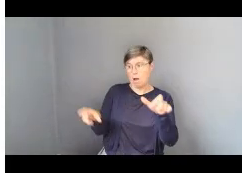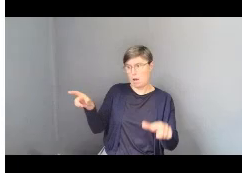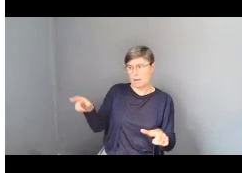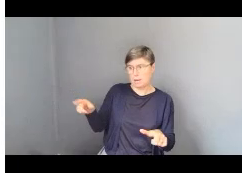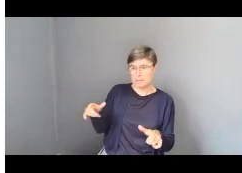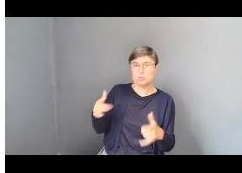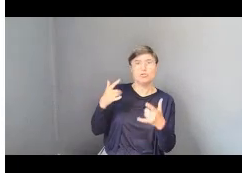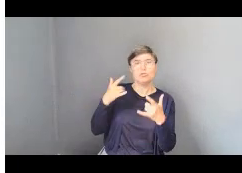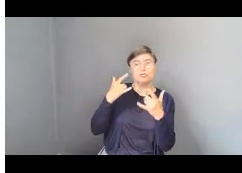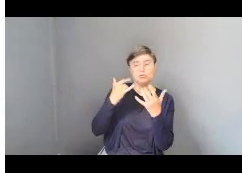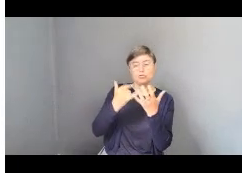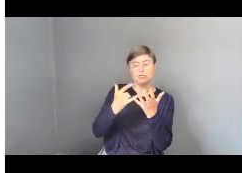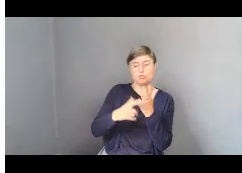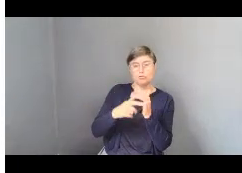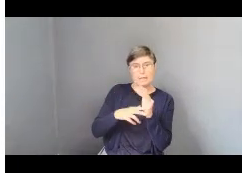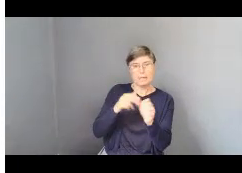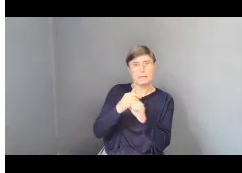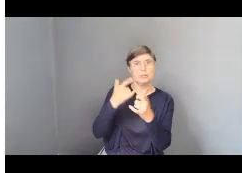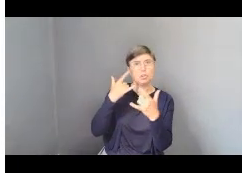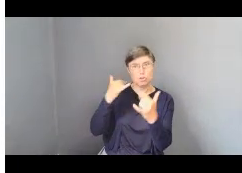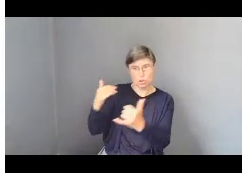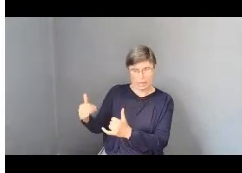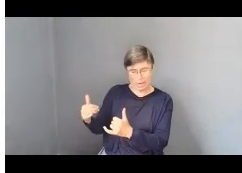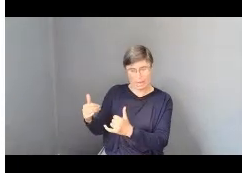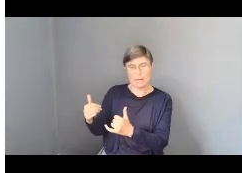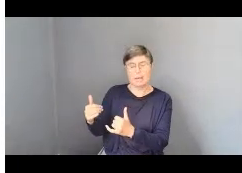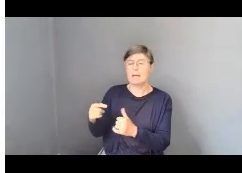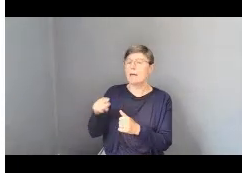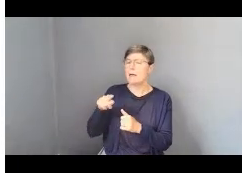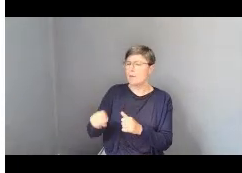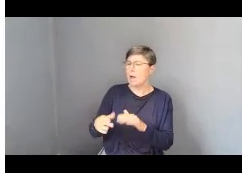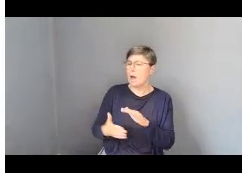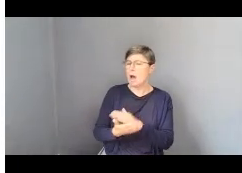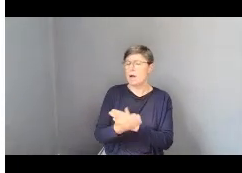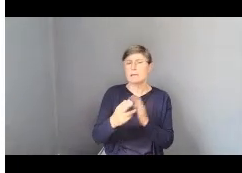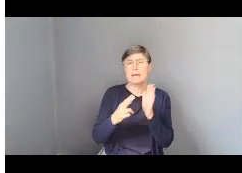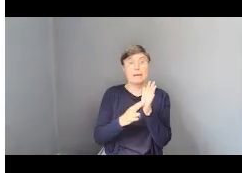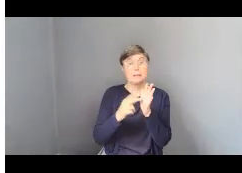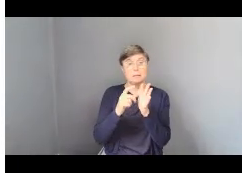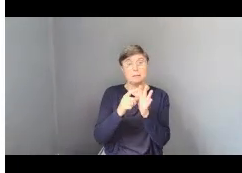managed by the NDIS Quality and Safeguards Commission